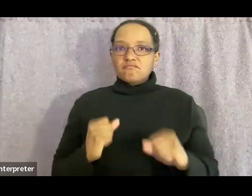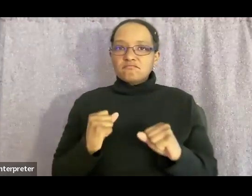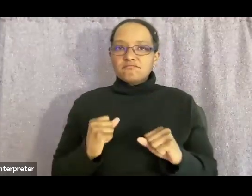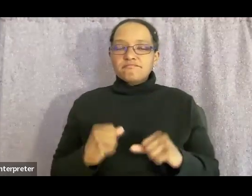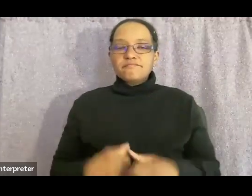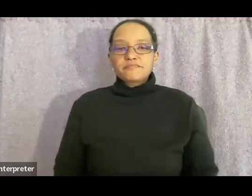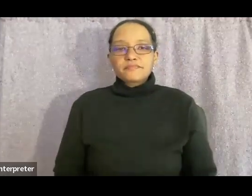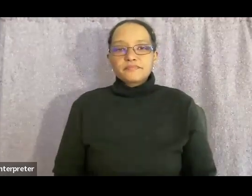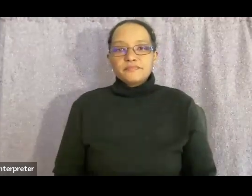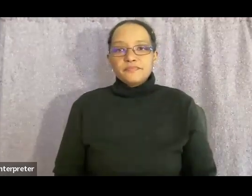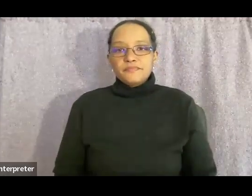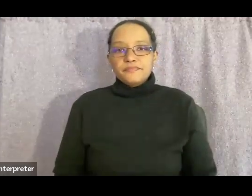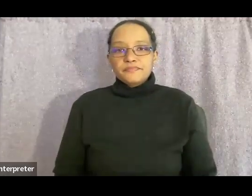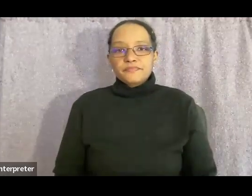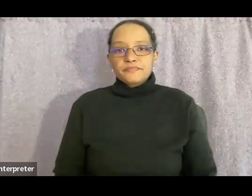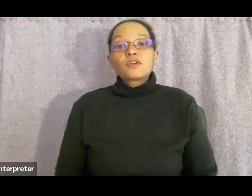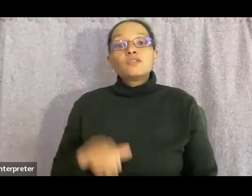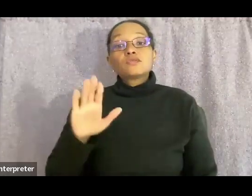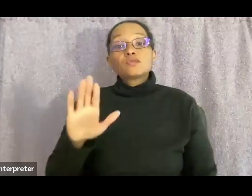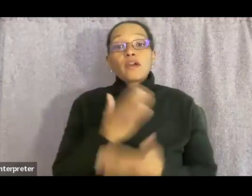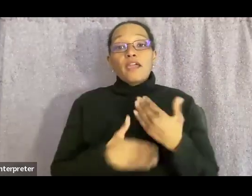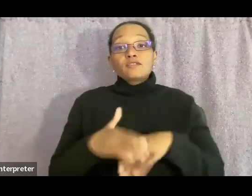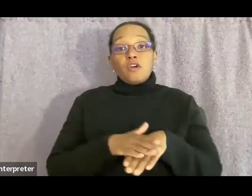So, hands on the lap as you squeeze back.